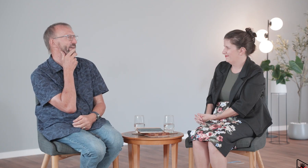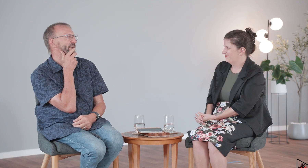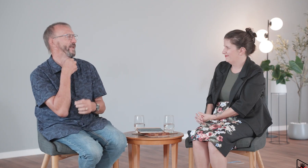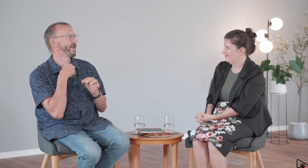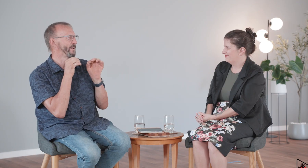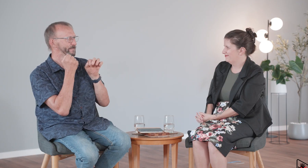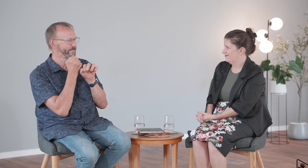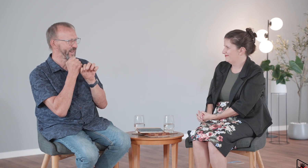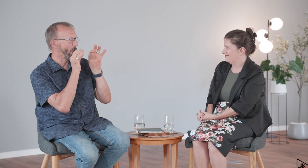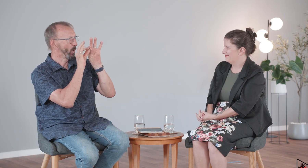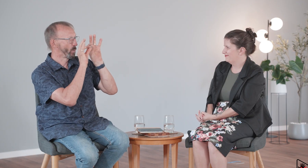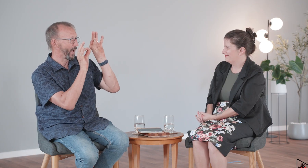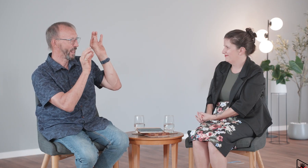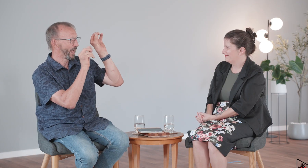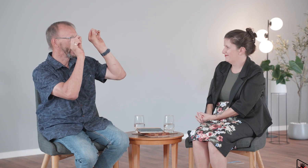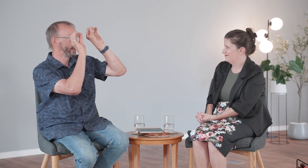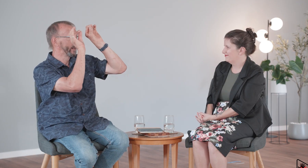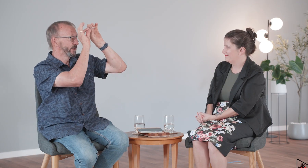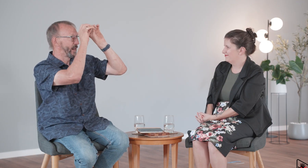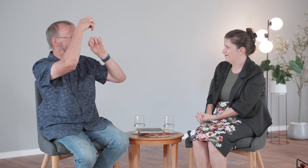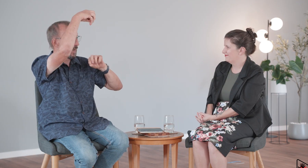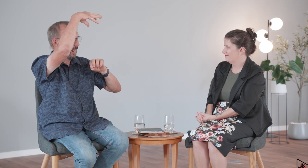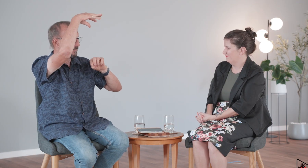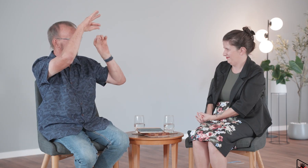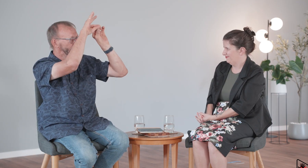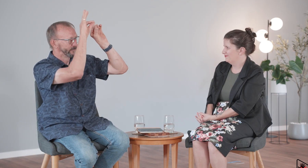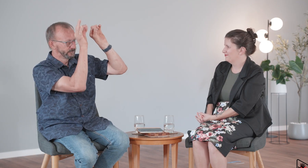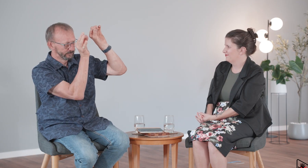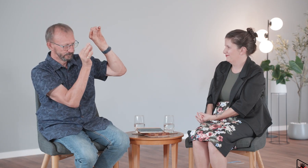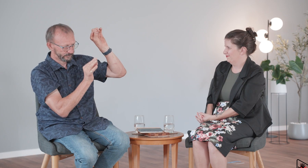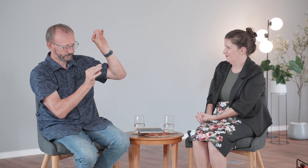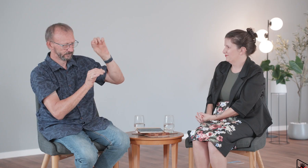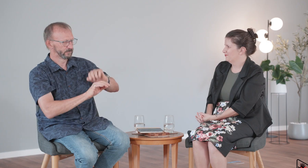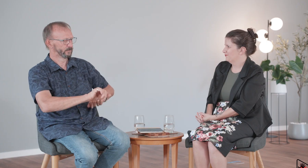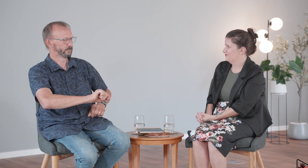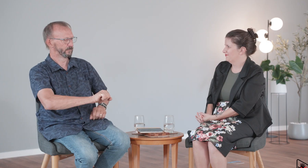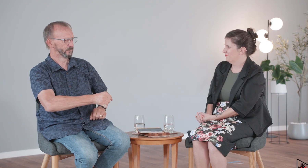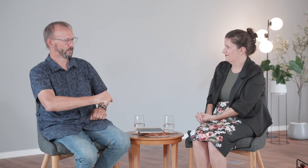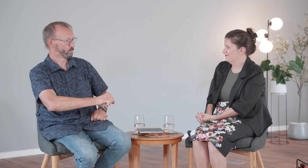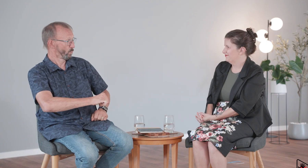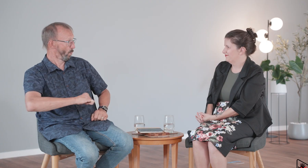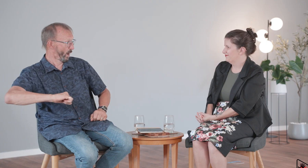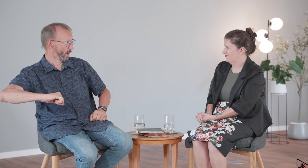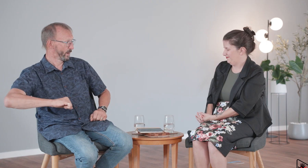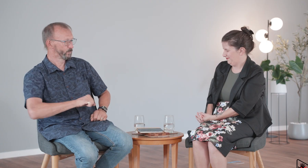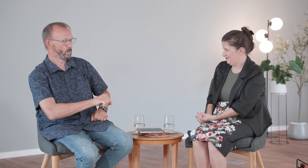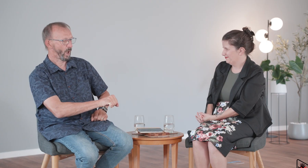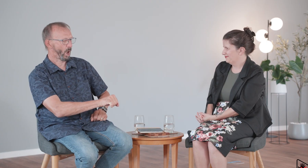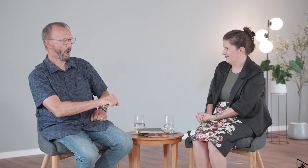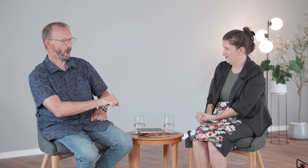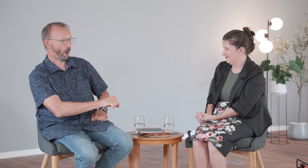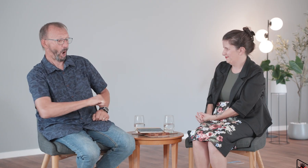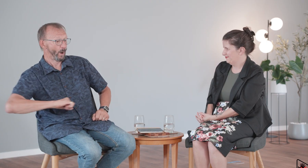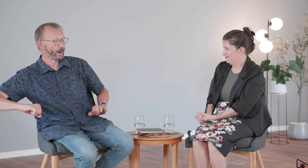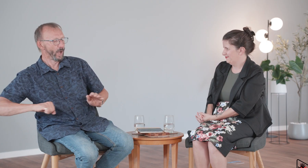And so I decided to wire up the interior light circuit so that when you open the door,